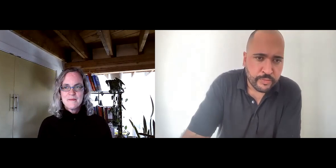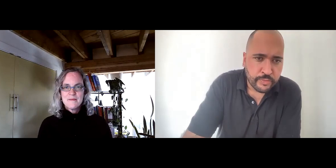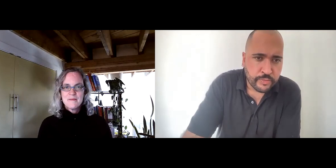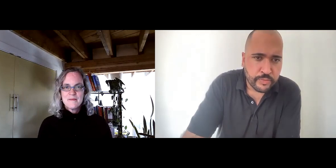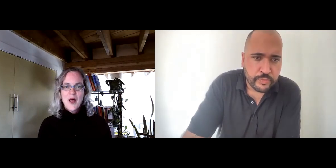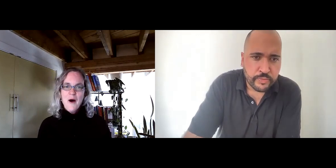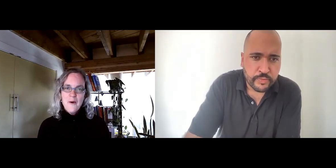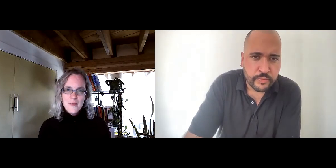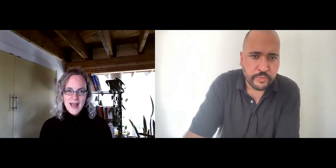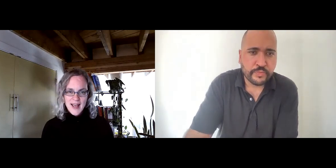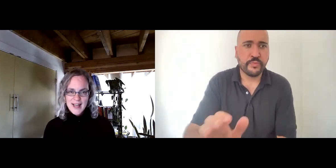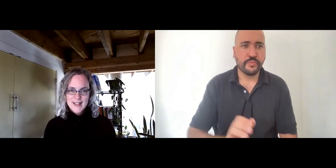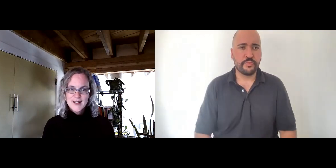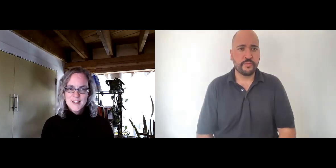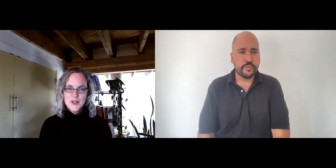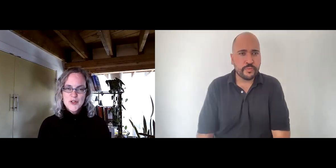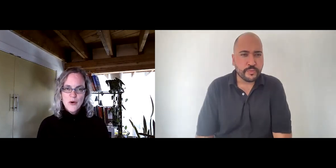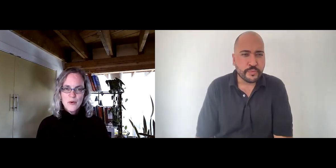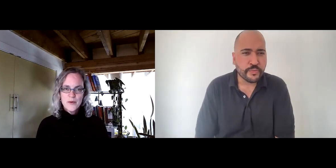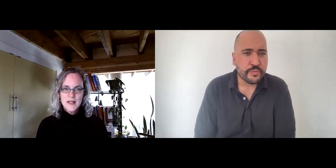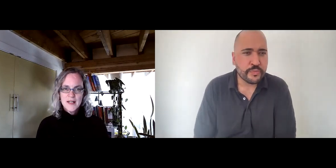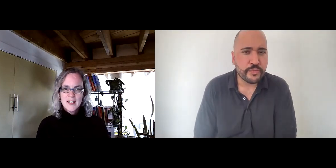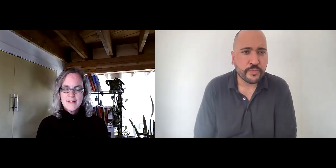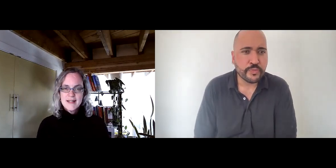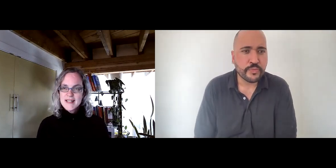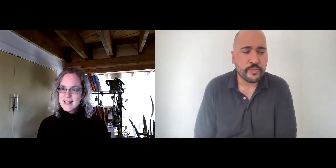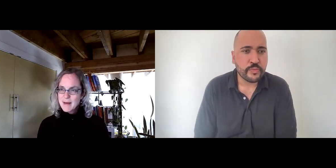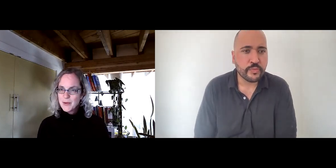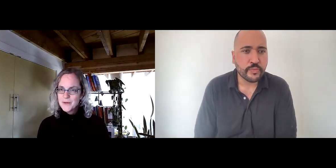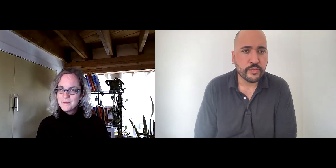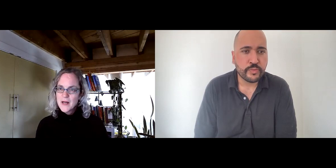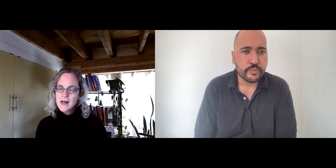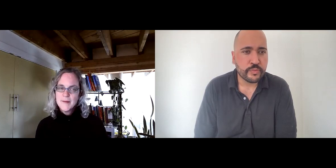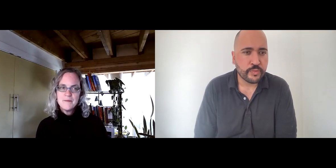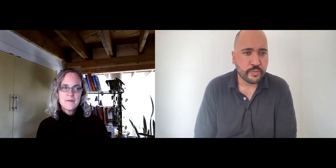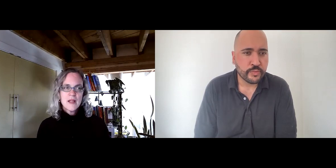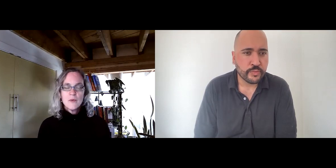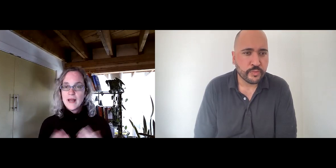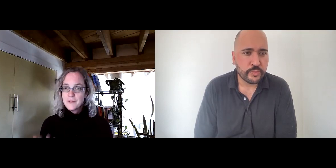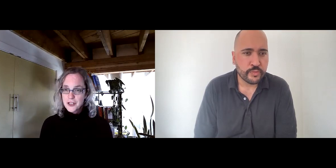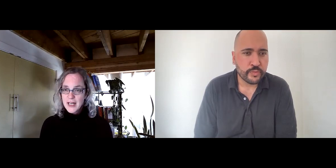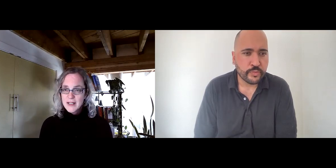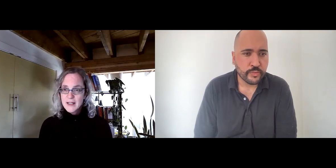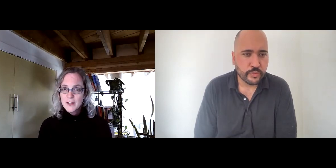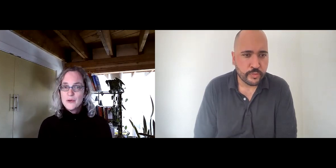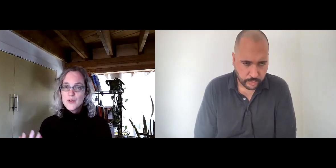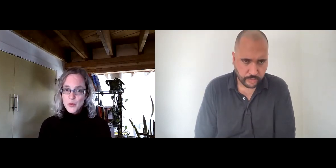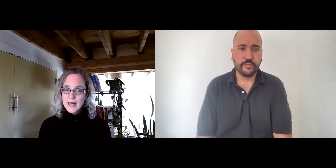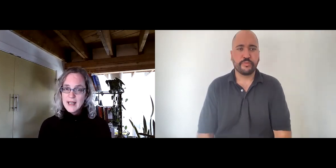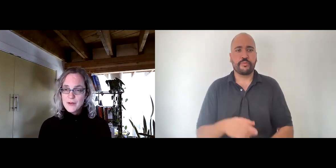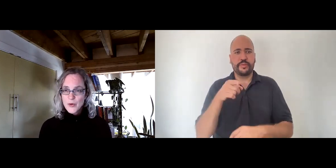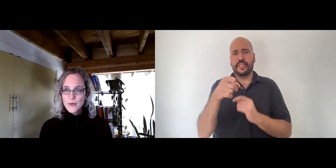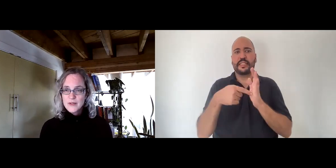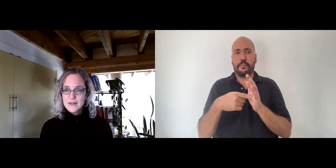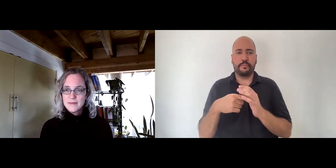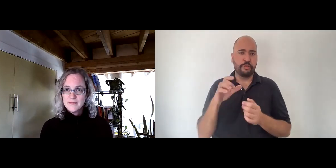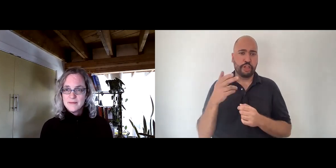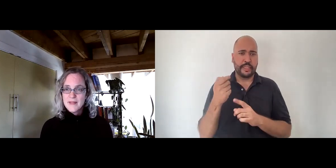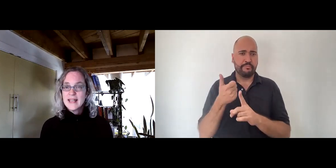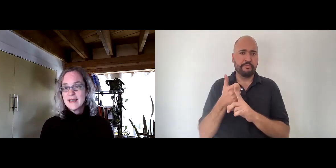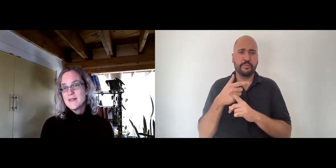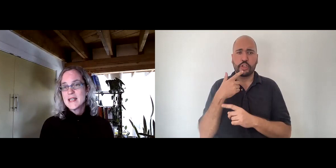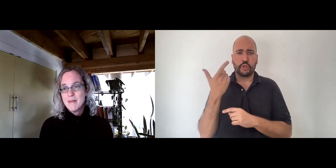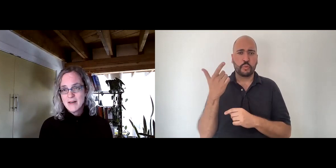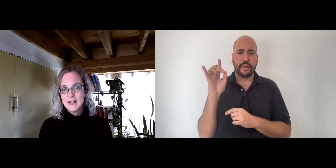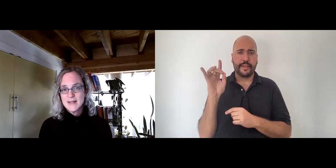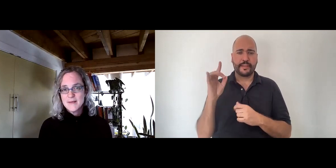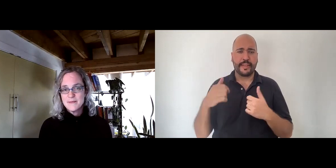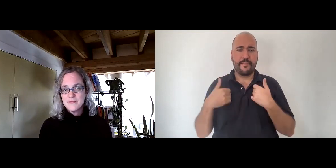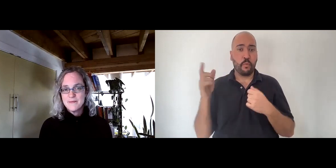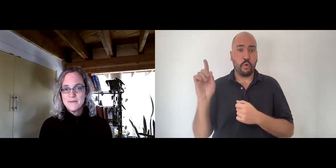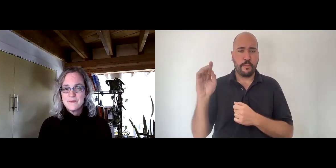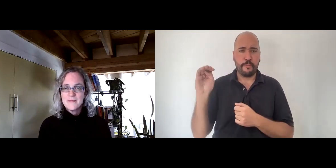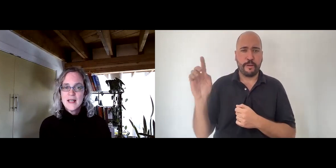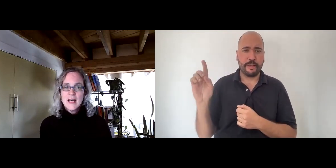Okay, so in this example, we have Chen, who is 28 years old and lives in Maryland.